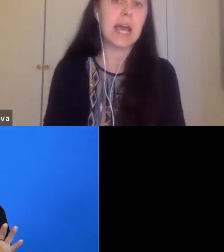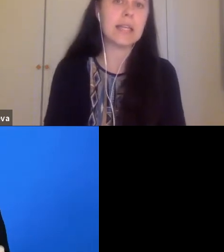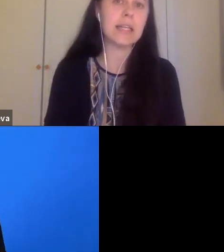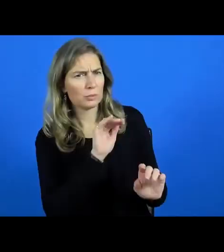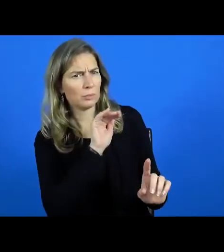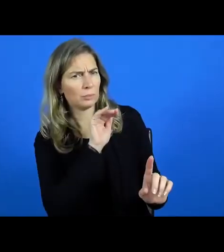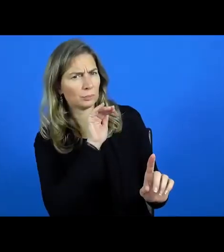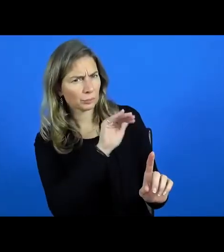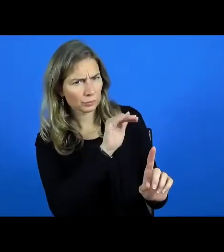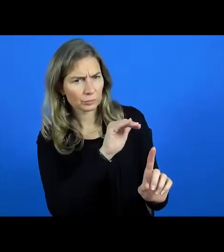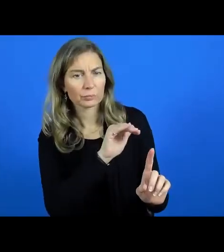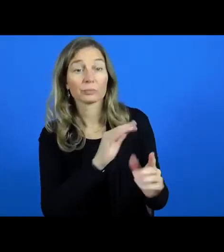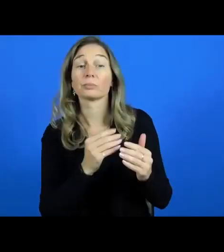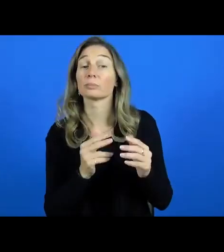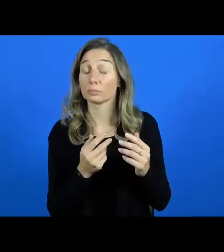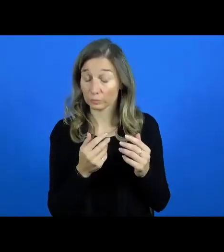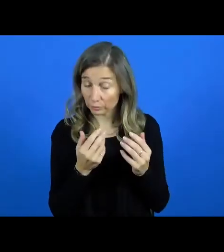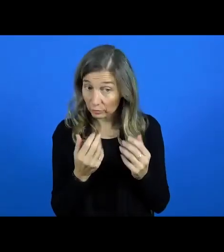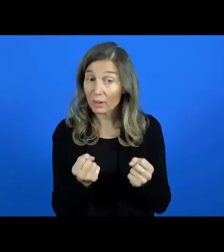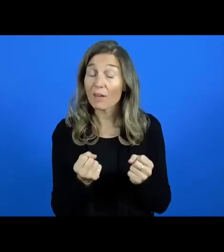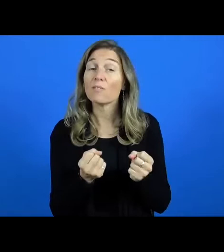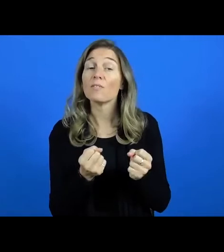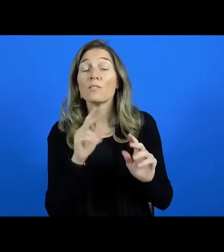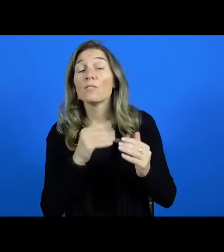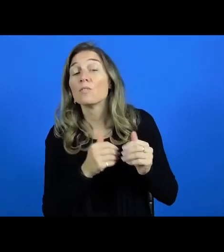and on the next slide, we could see just a sum-up feedback